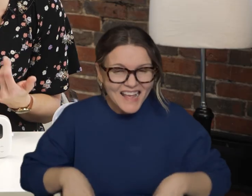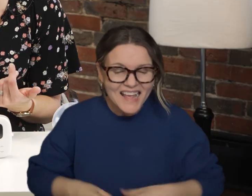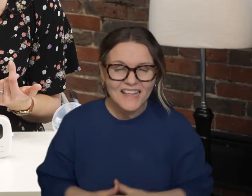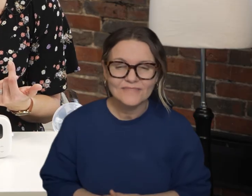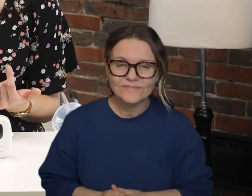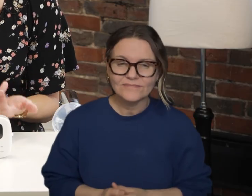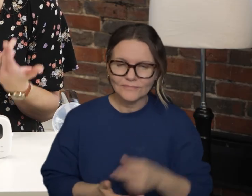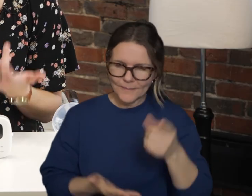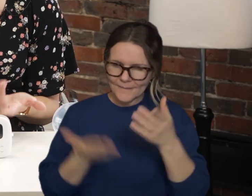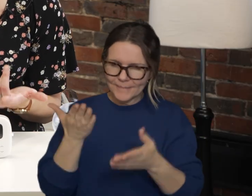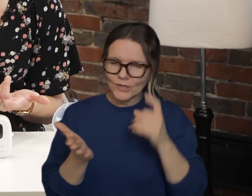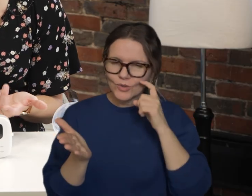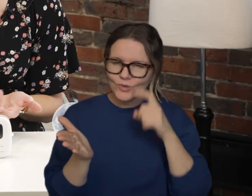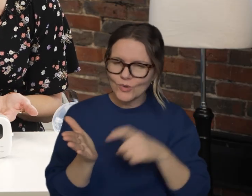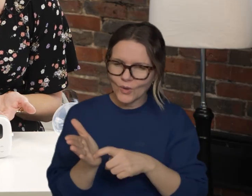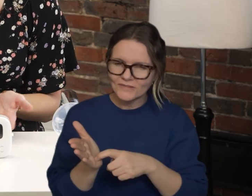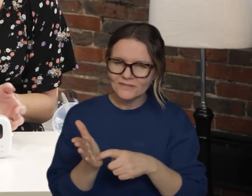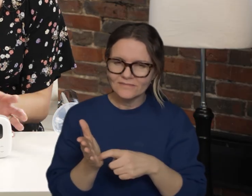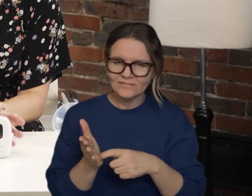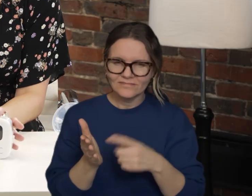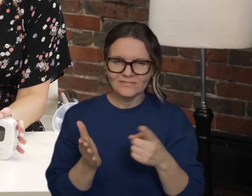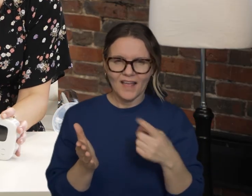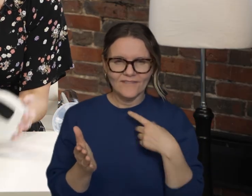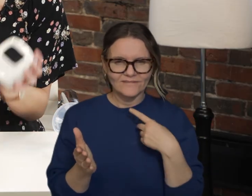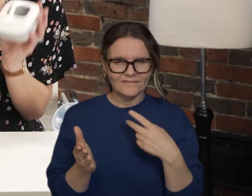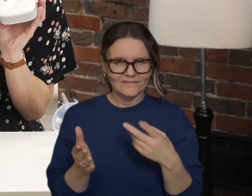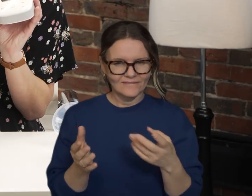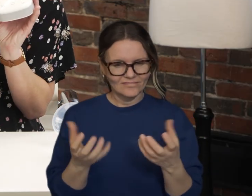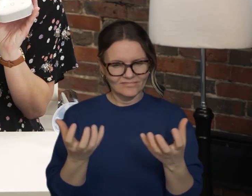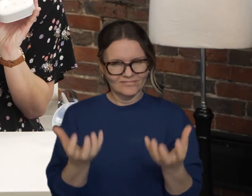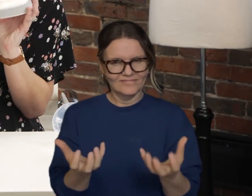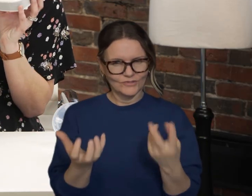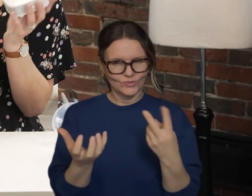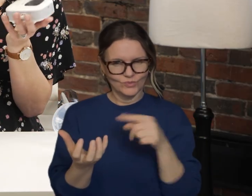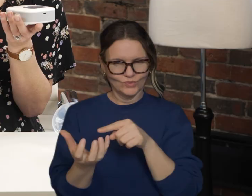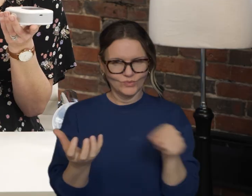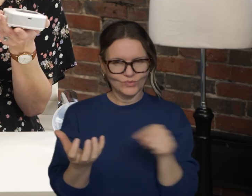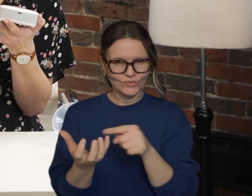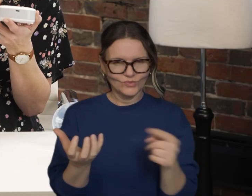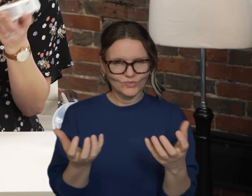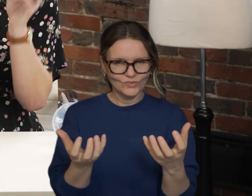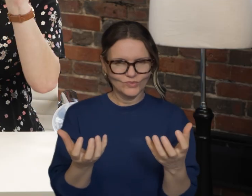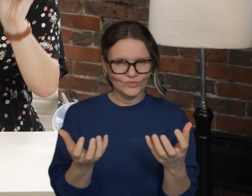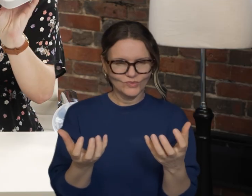the similar P1 you may notice right away they both are the same pump on my table but one is what it